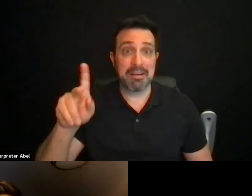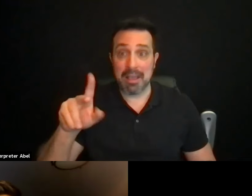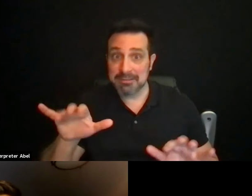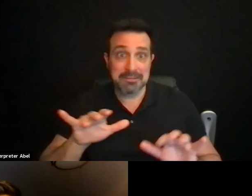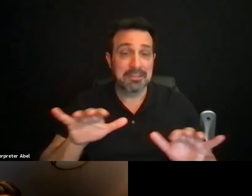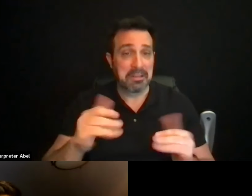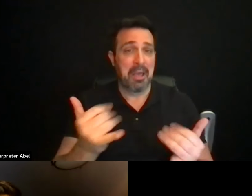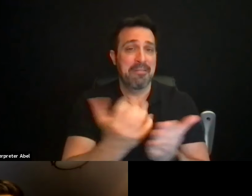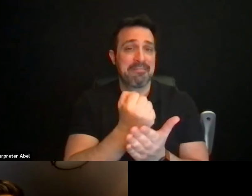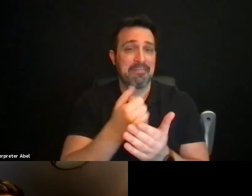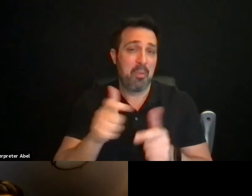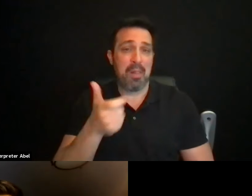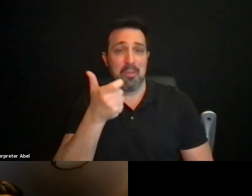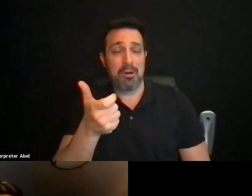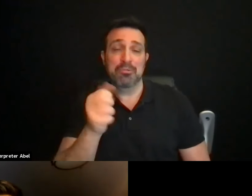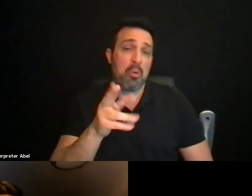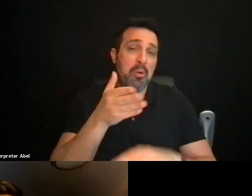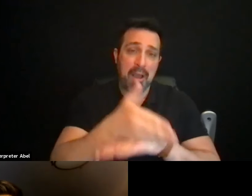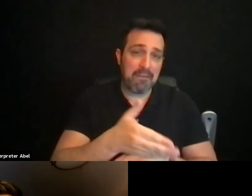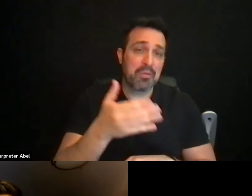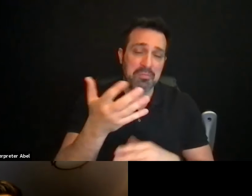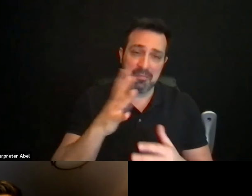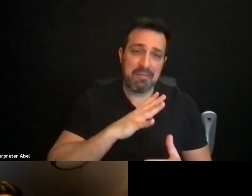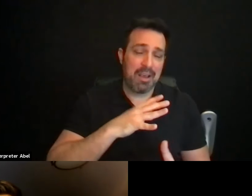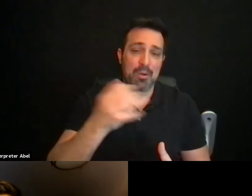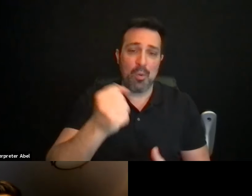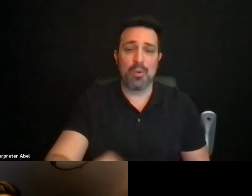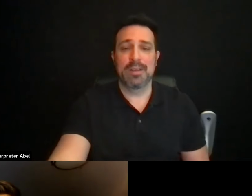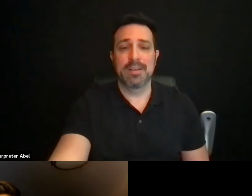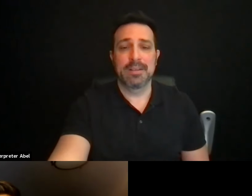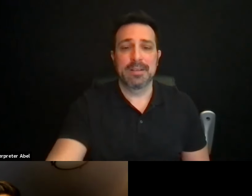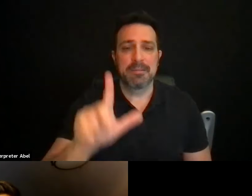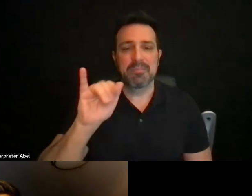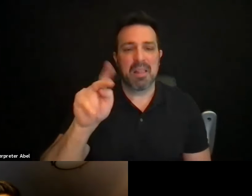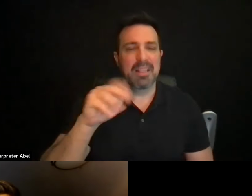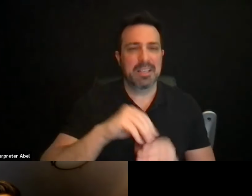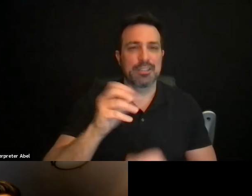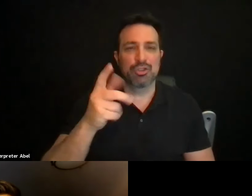correct legislator, both Senate and representative. If you're a good multitasker